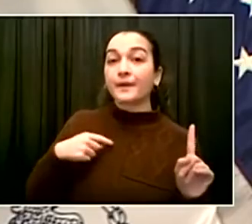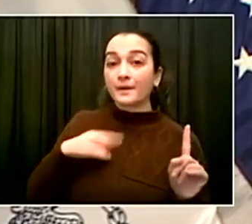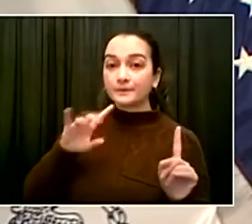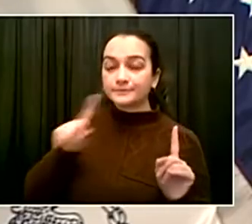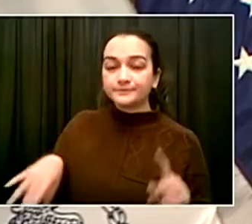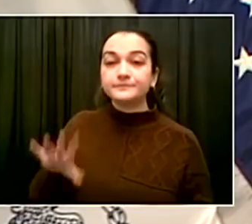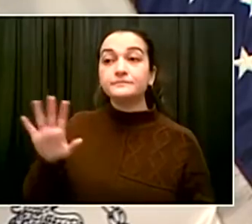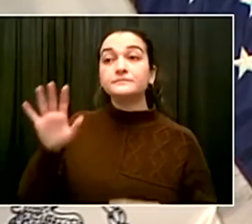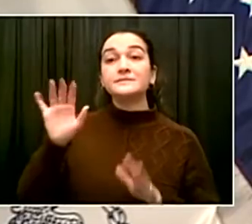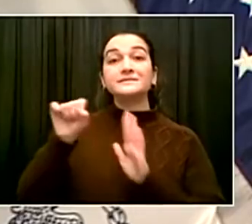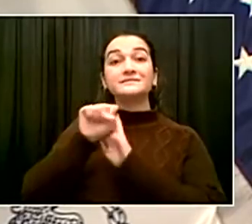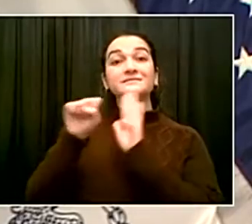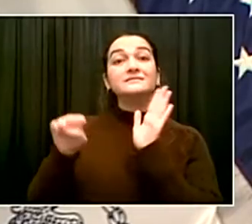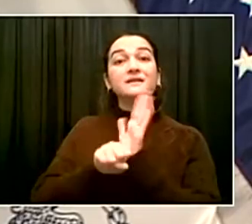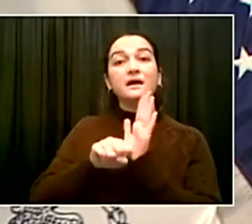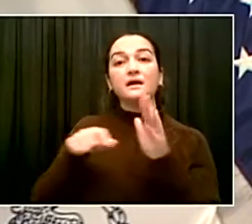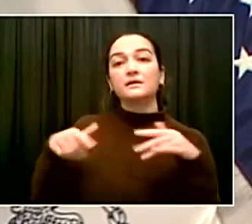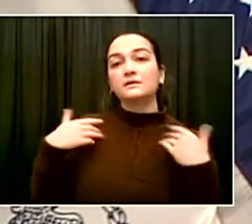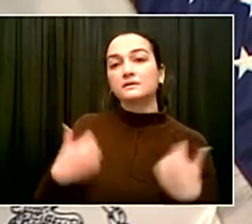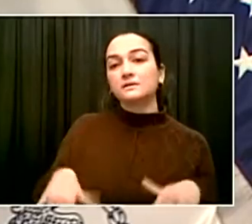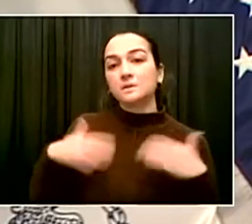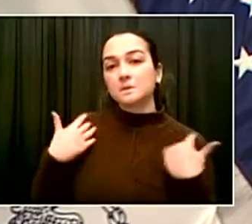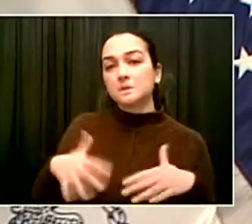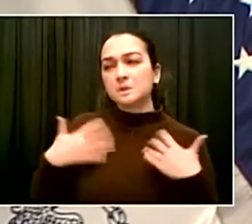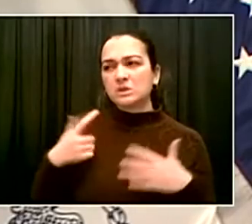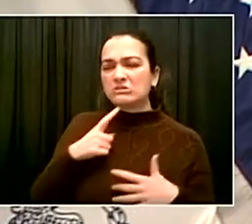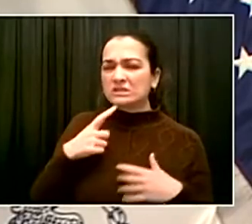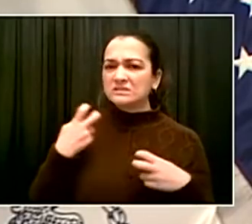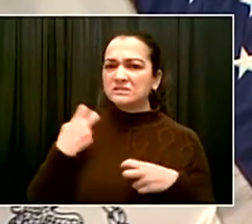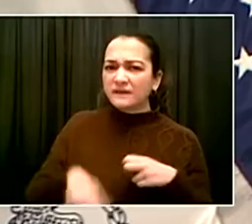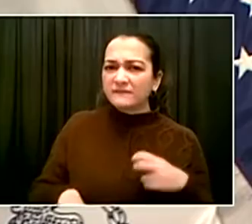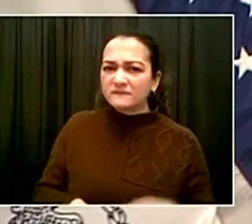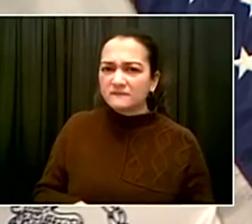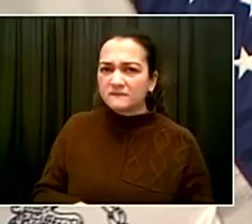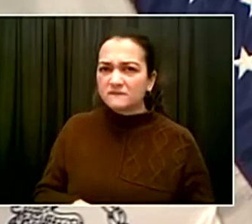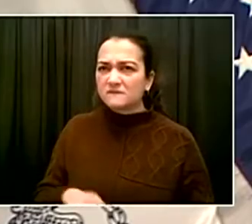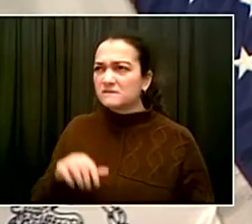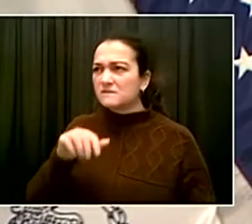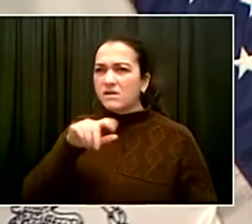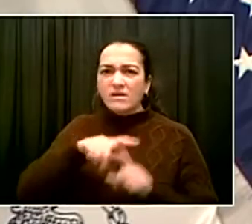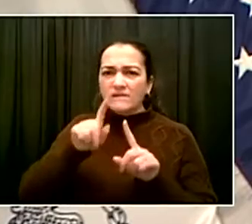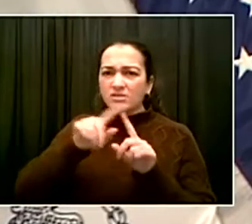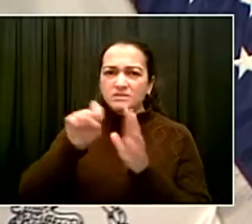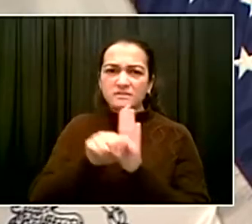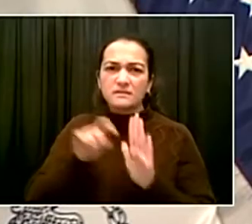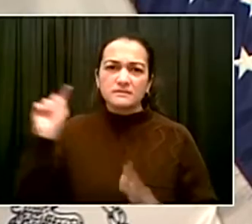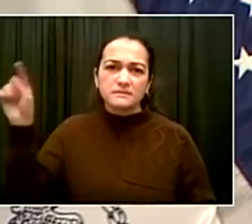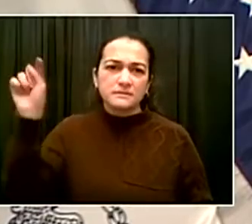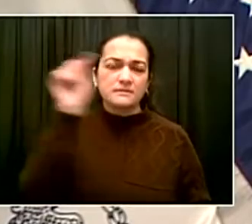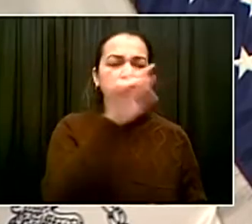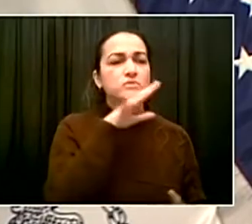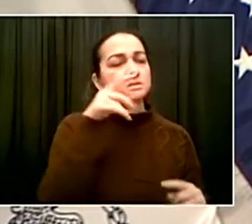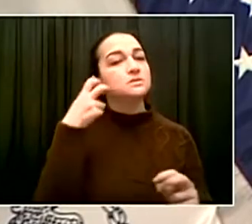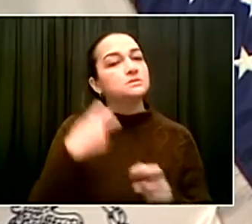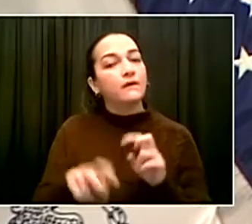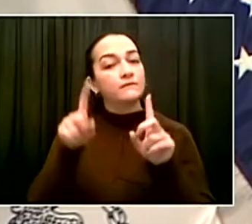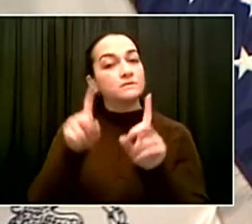I APPRECIATE THE QUESTION. I WILL TURN TO DR. LONG. PREFACE THIS WAY. I ABSOLUTELY RESPECT THAT THE STATE OF NEW YORK IS TRYING TO DEAL WITH A TREMENDOUS